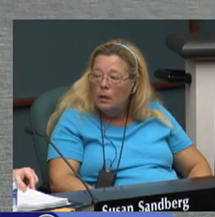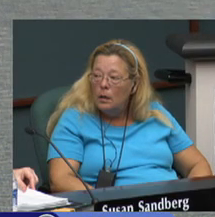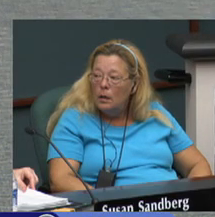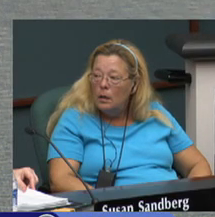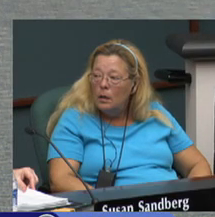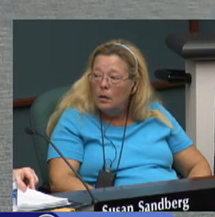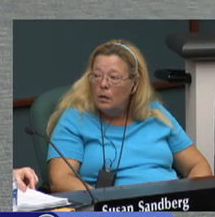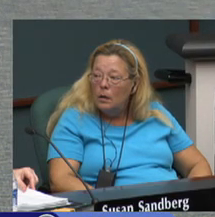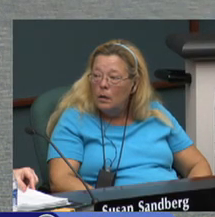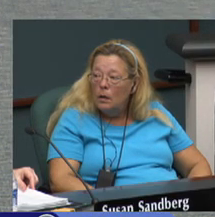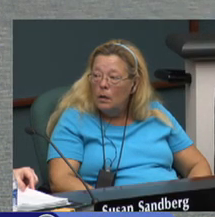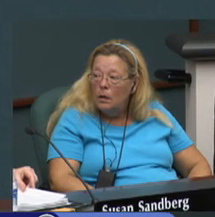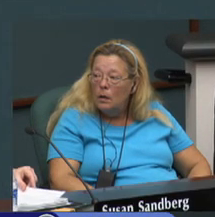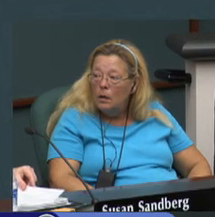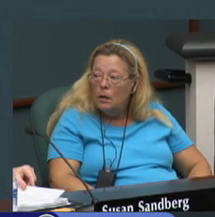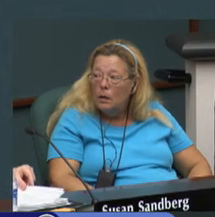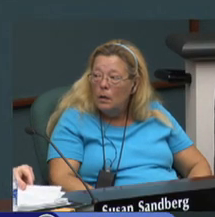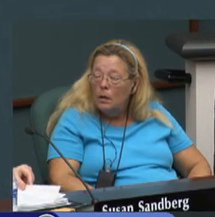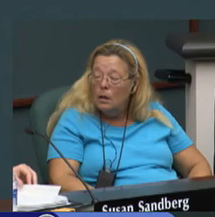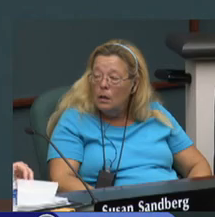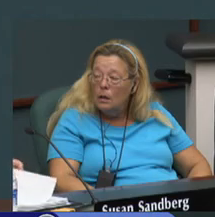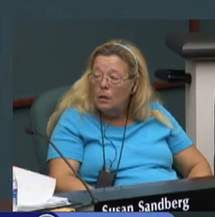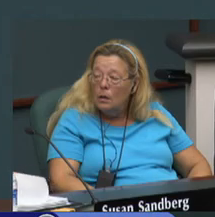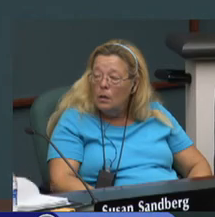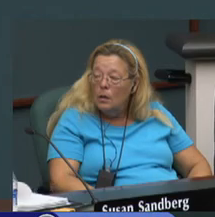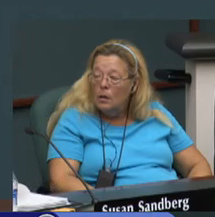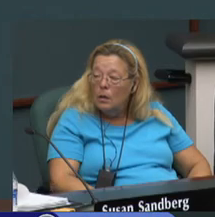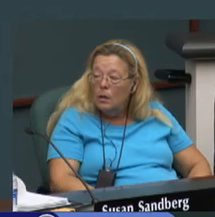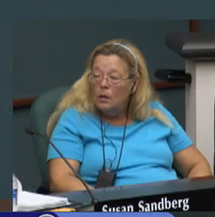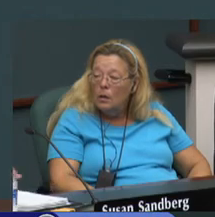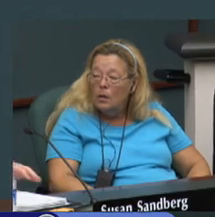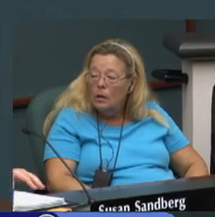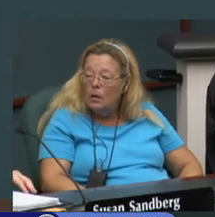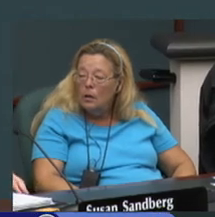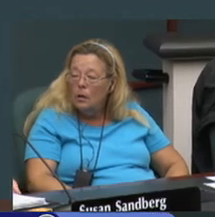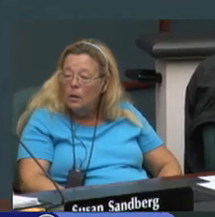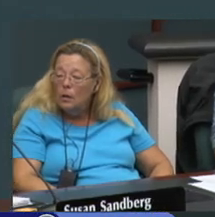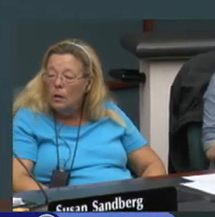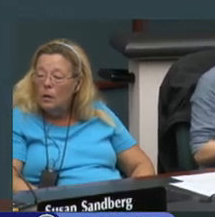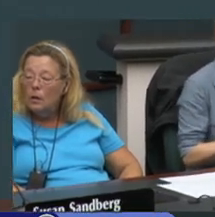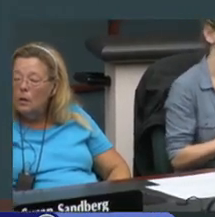like an owner duplex but if you made a duplex out of an old house and then